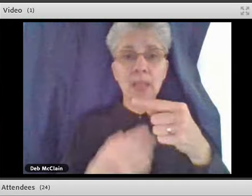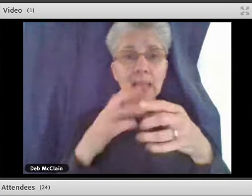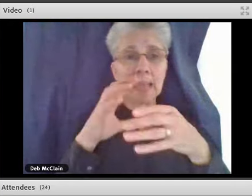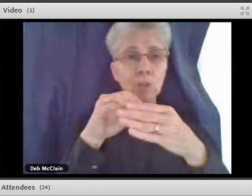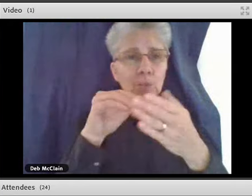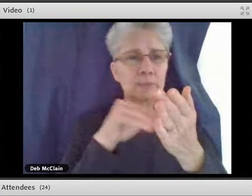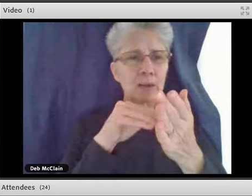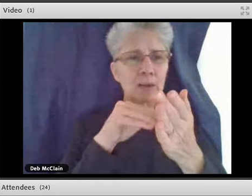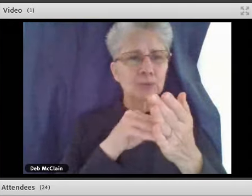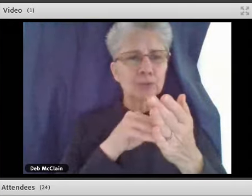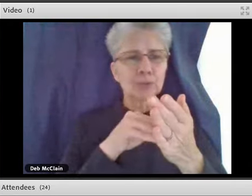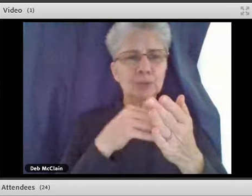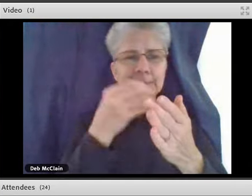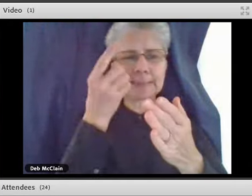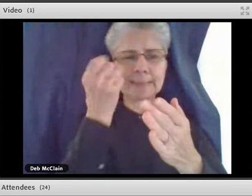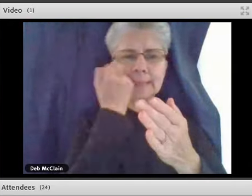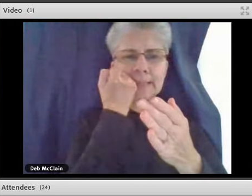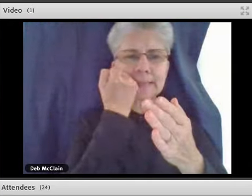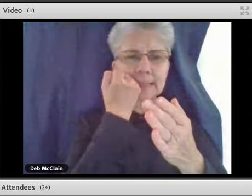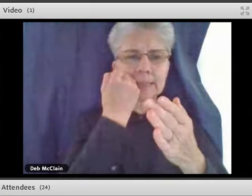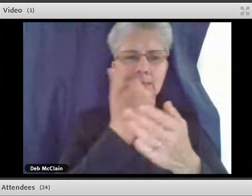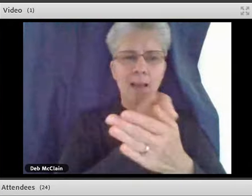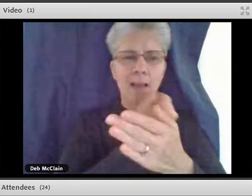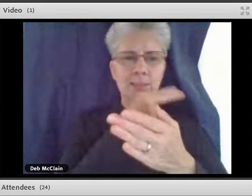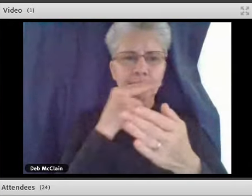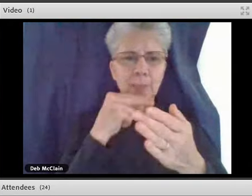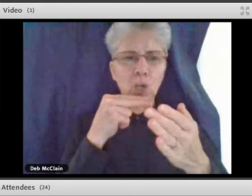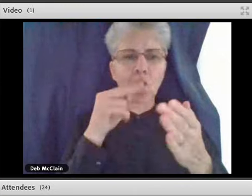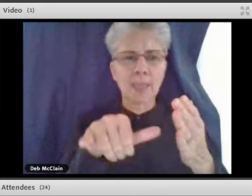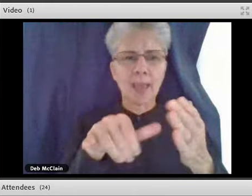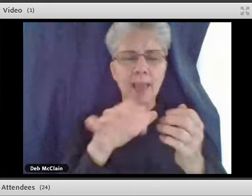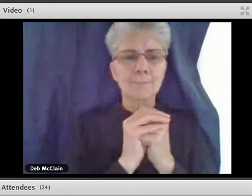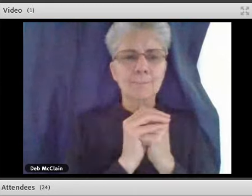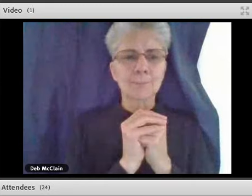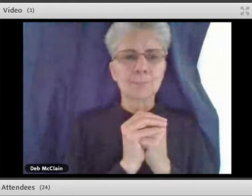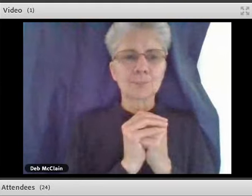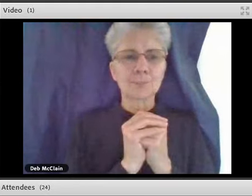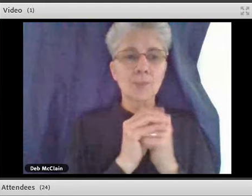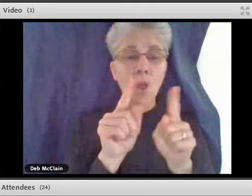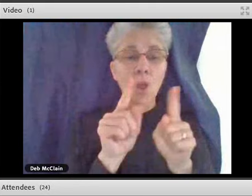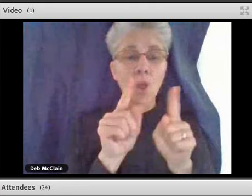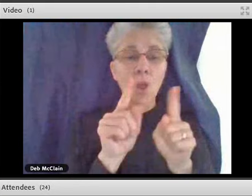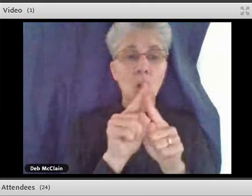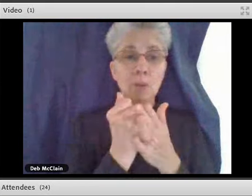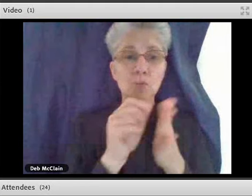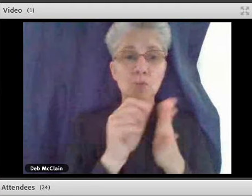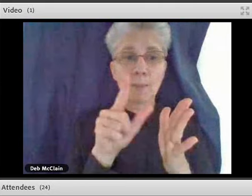Medline Plus has doctor lists, dentist lists, hospitals and clinics.